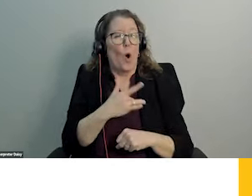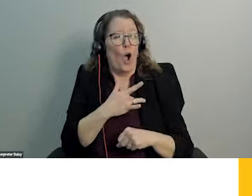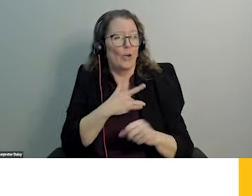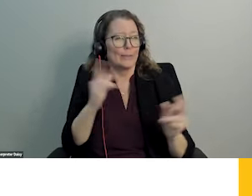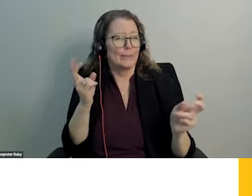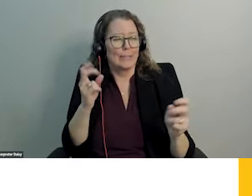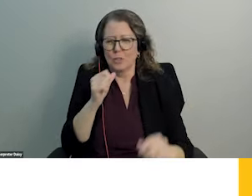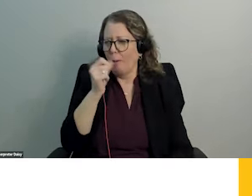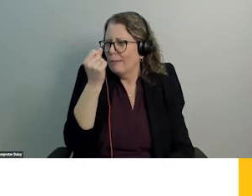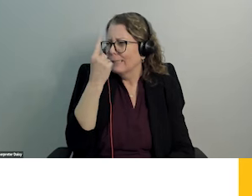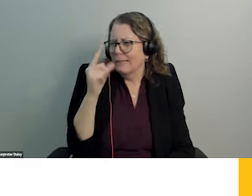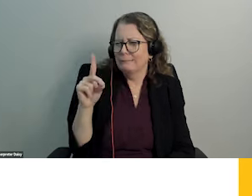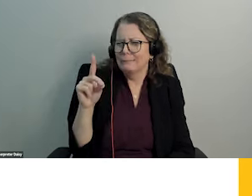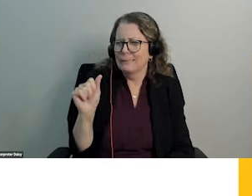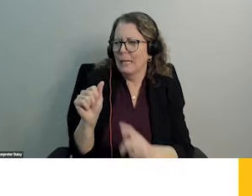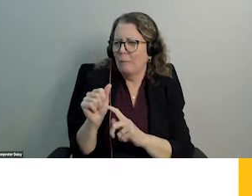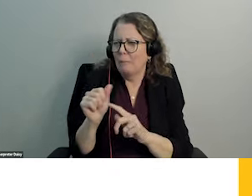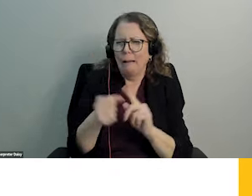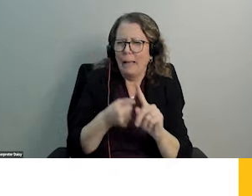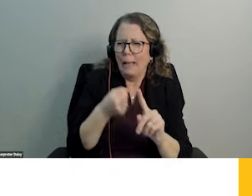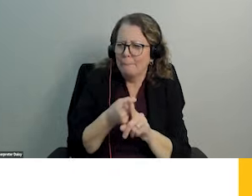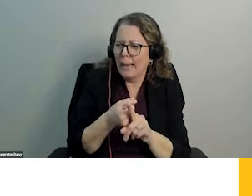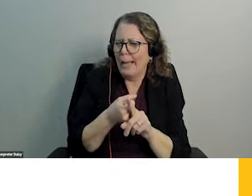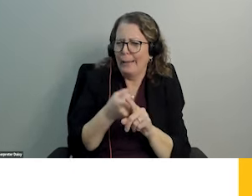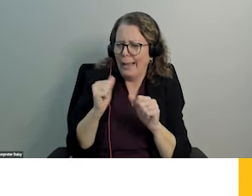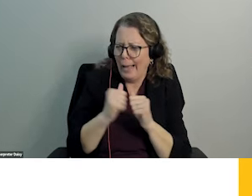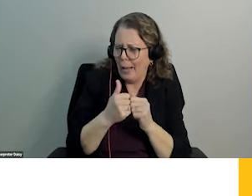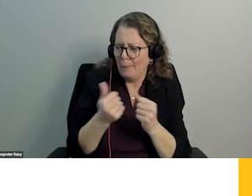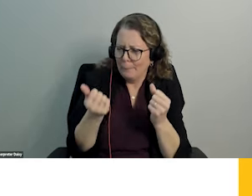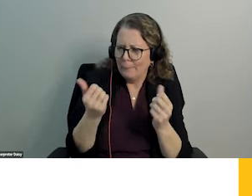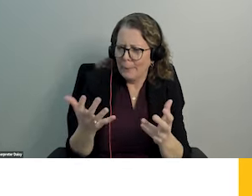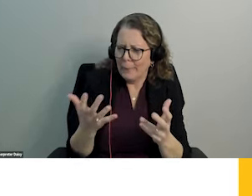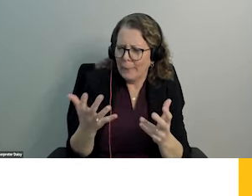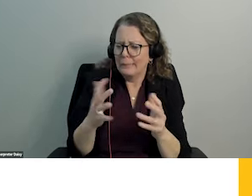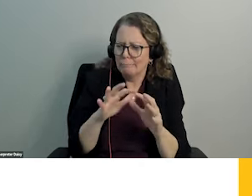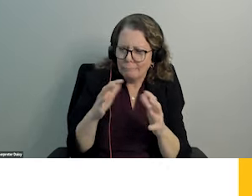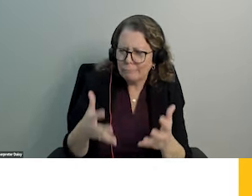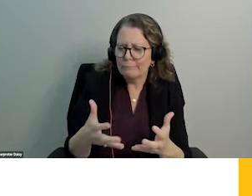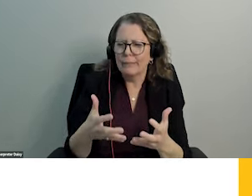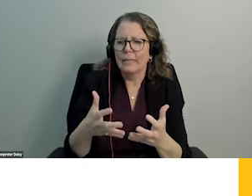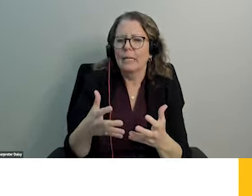of the demographics and the population impact, Accenture also publishes an annual study